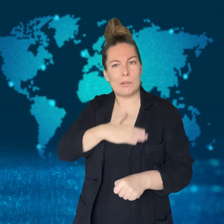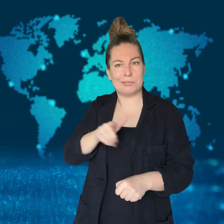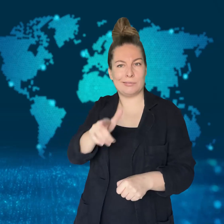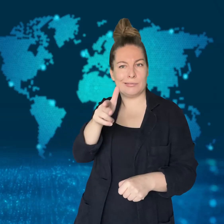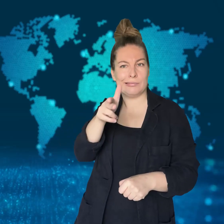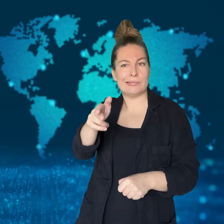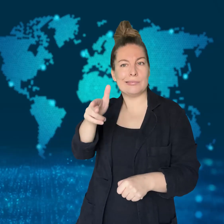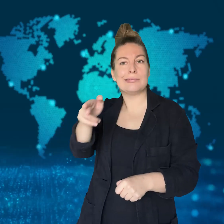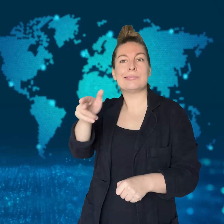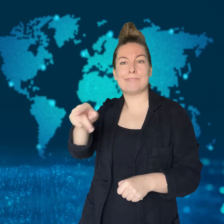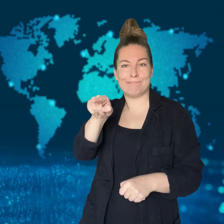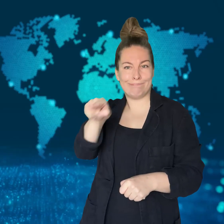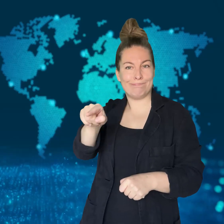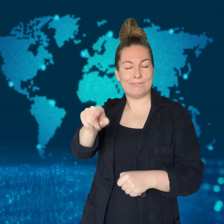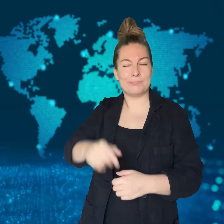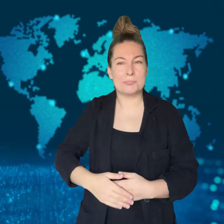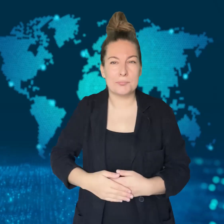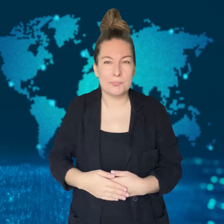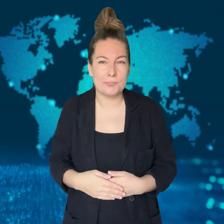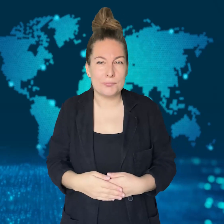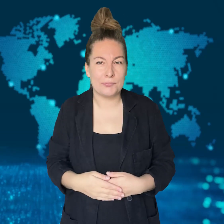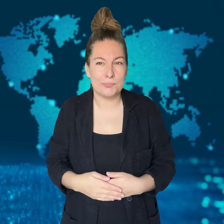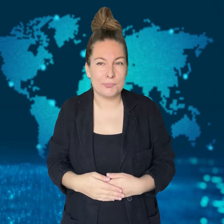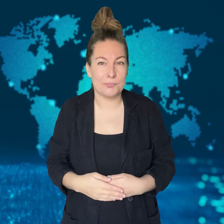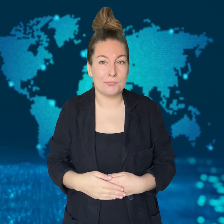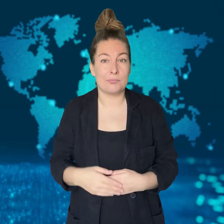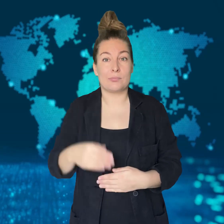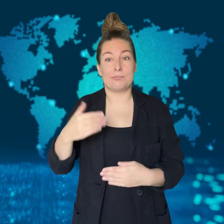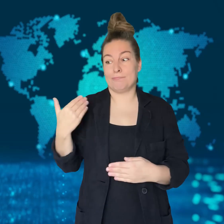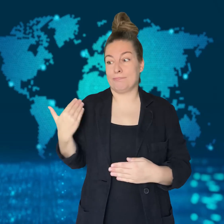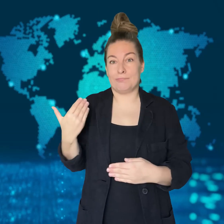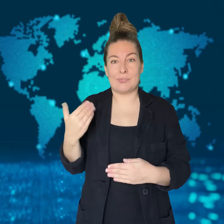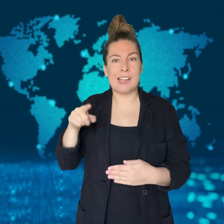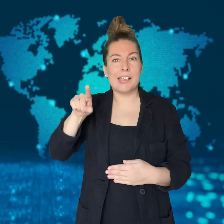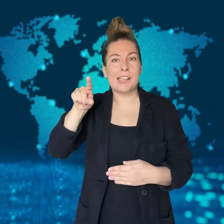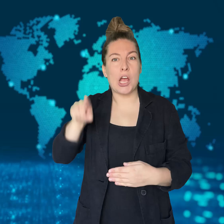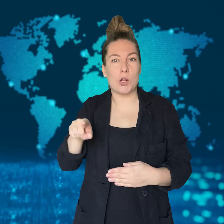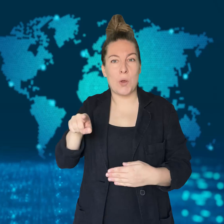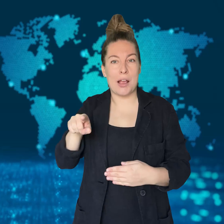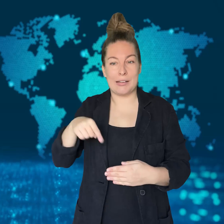prevent gang members from extorting money on